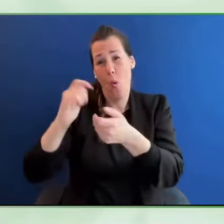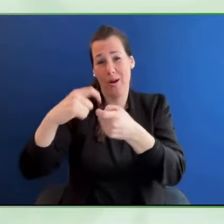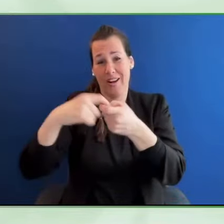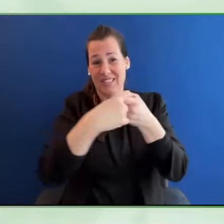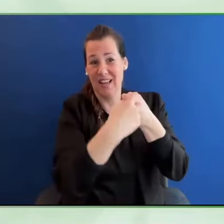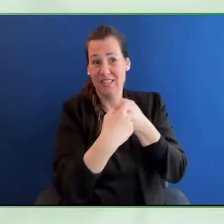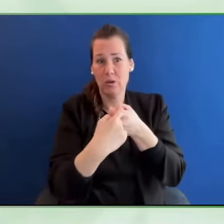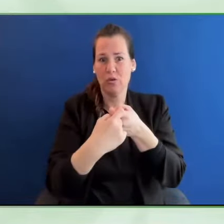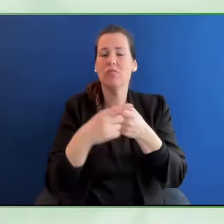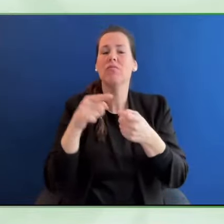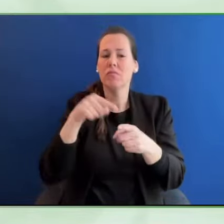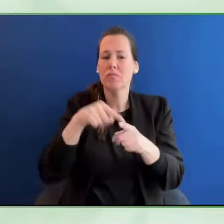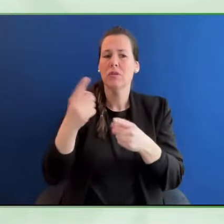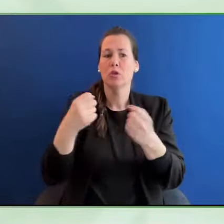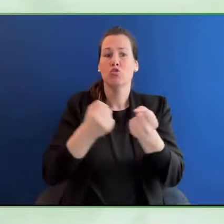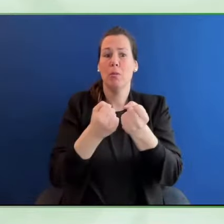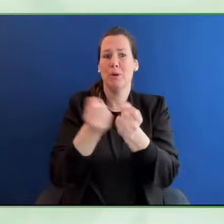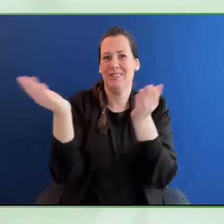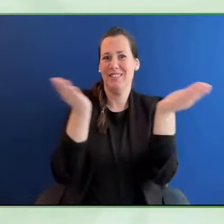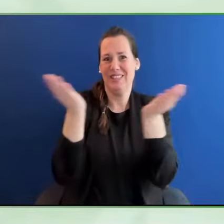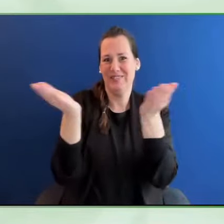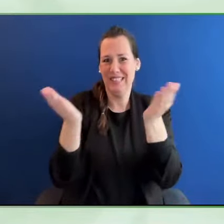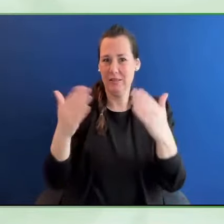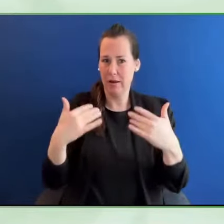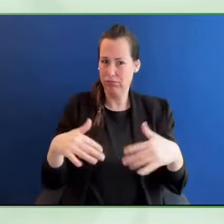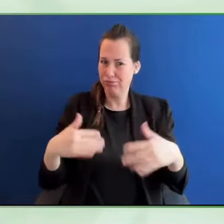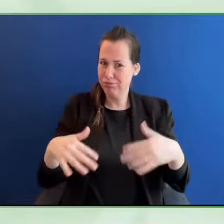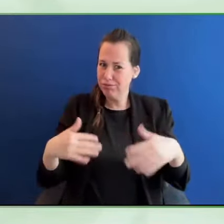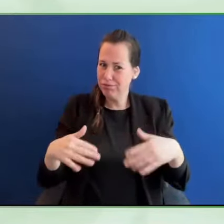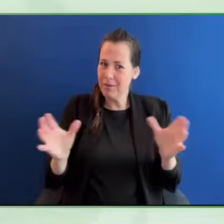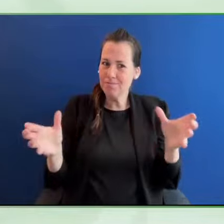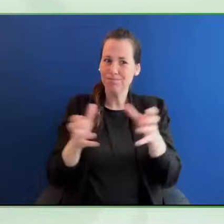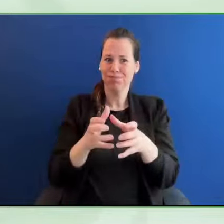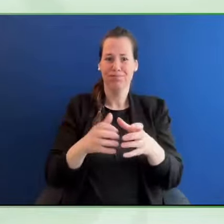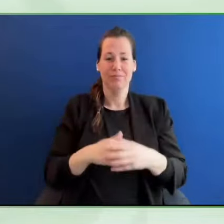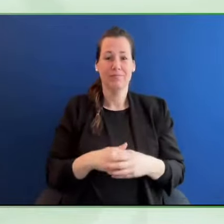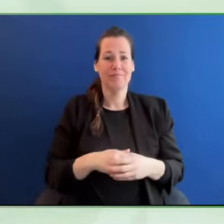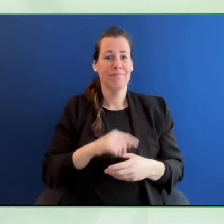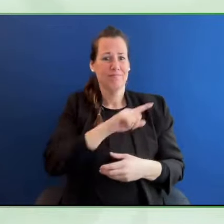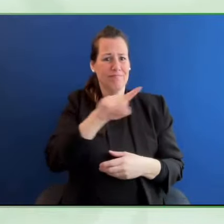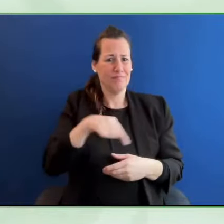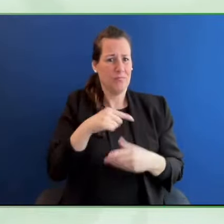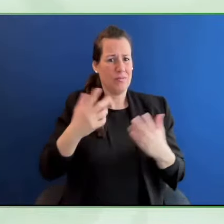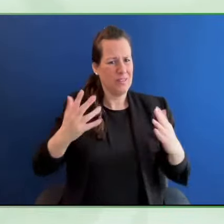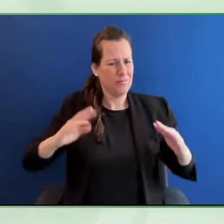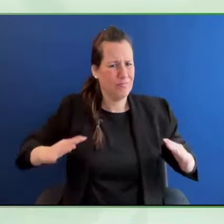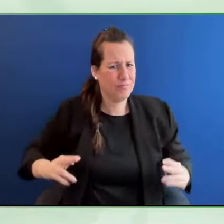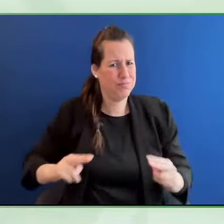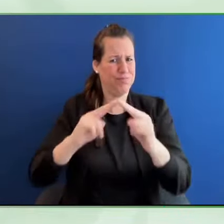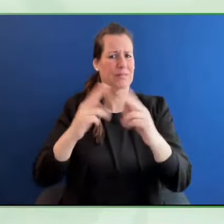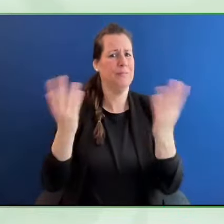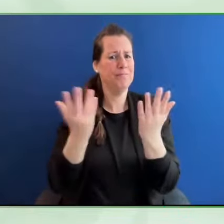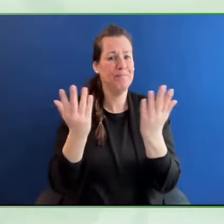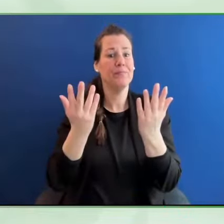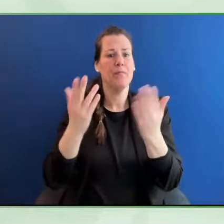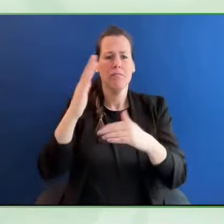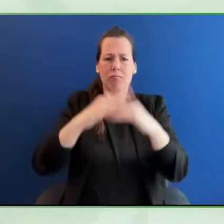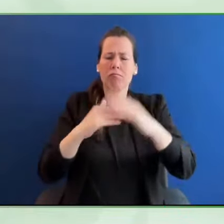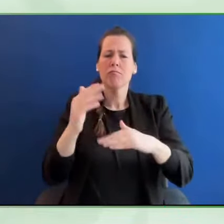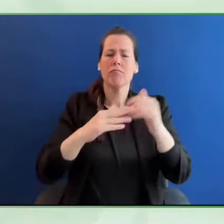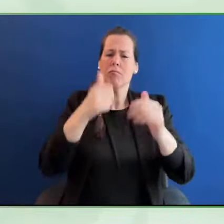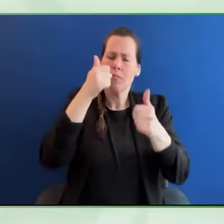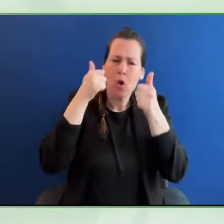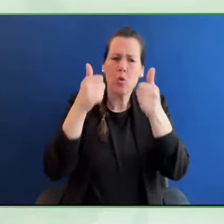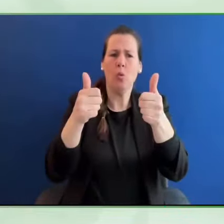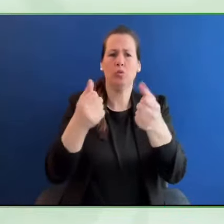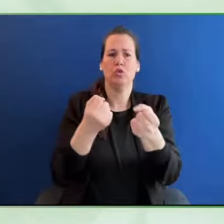And what is your background, how did you end up there?